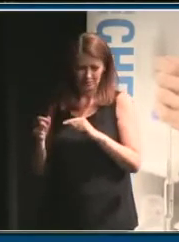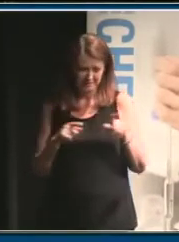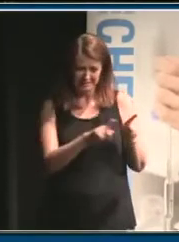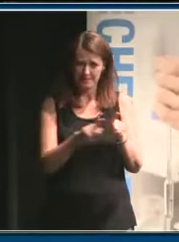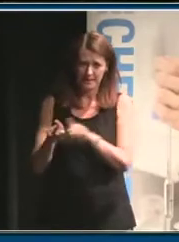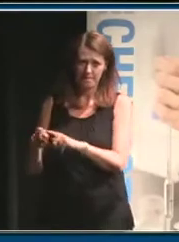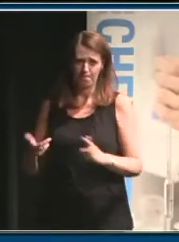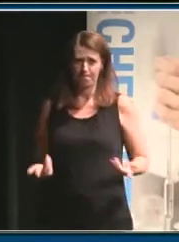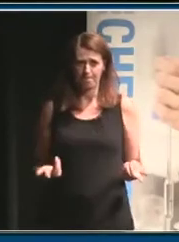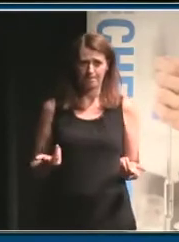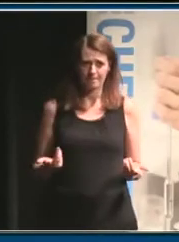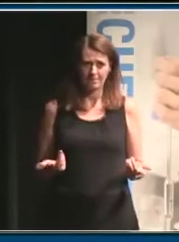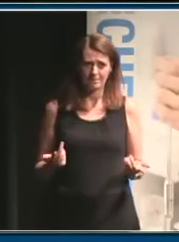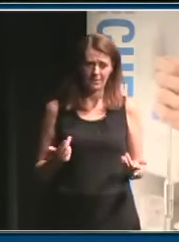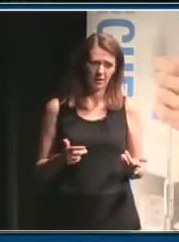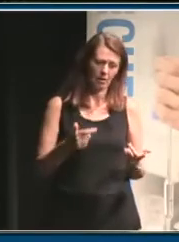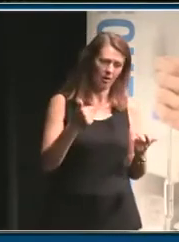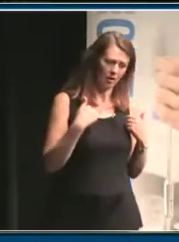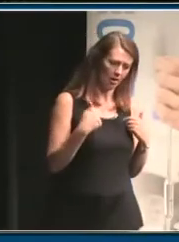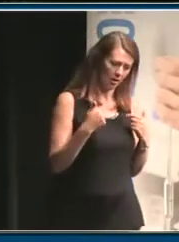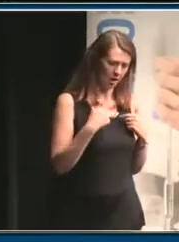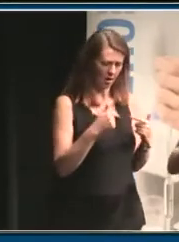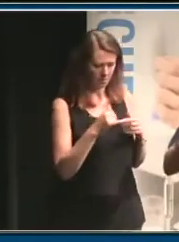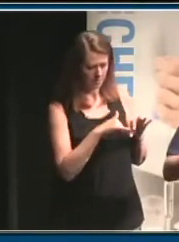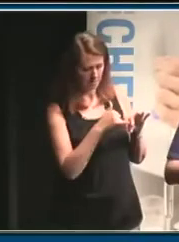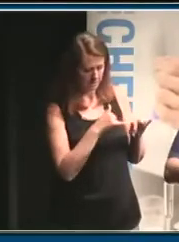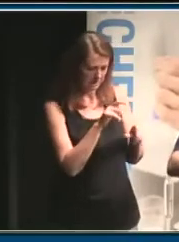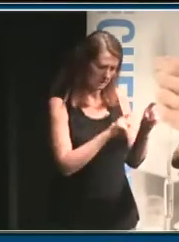You know we kid ourselves “Oh I’m a medicinal chemist, I’m a pharmaceutical scientist, I’m a